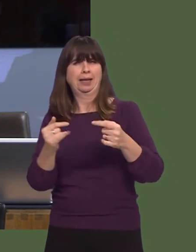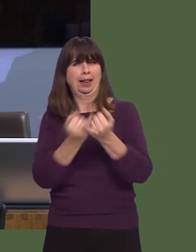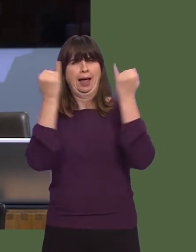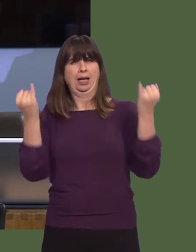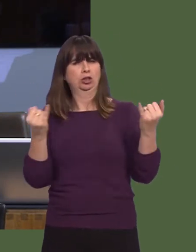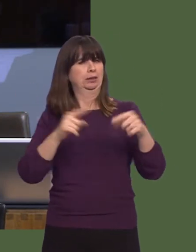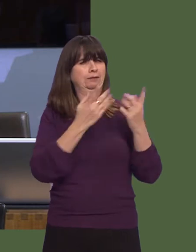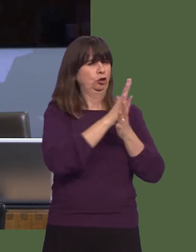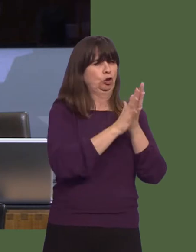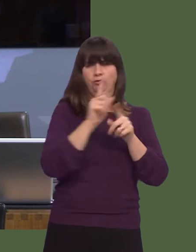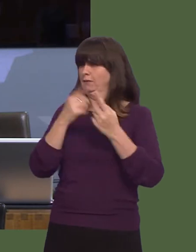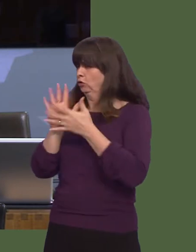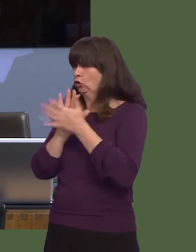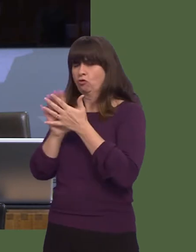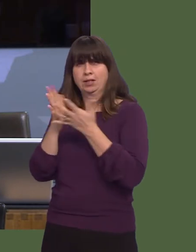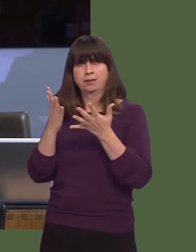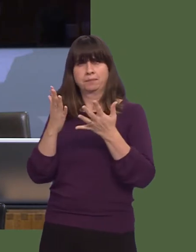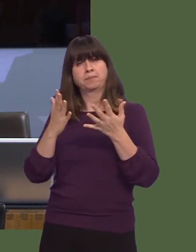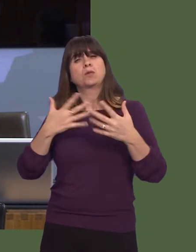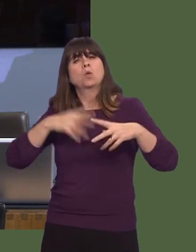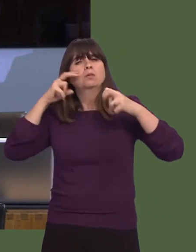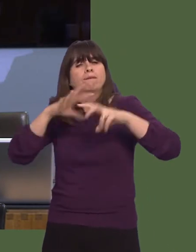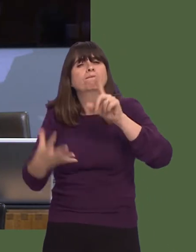not unreasonable to want to get to the bottom of this, and if we can't get to the bottom